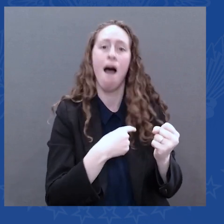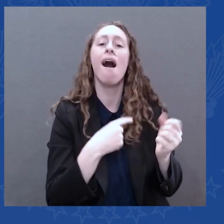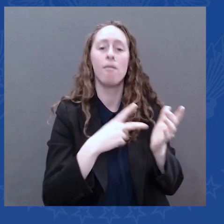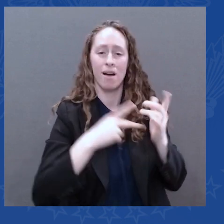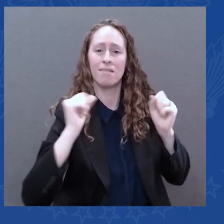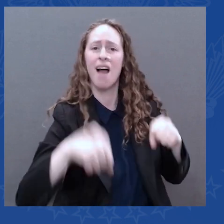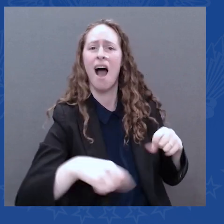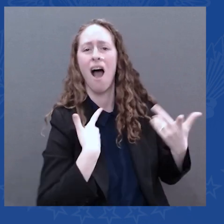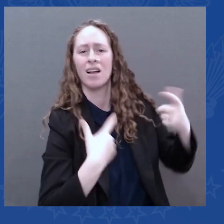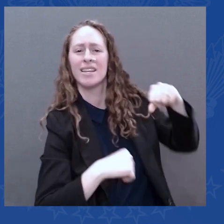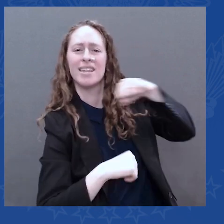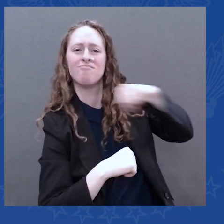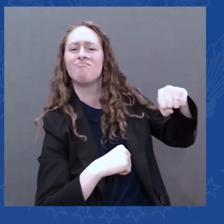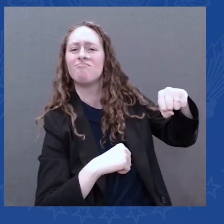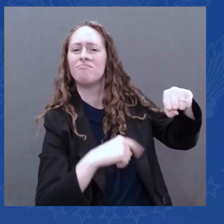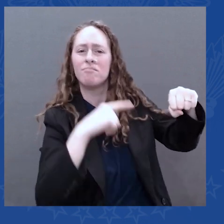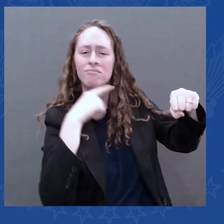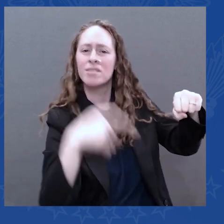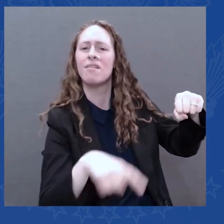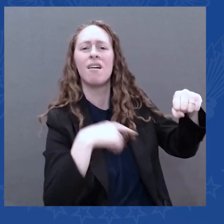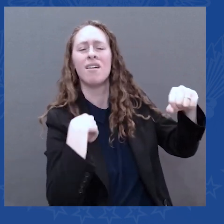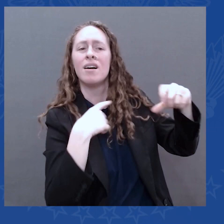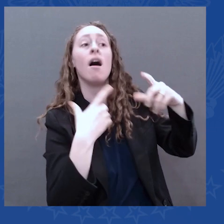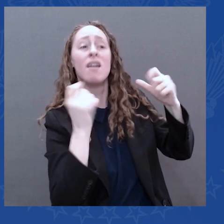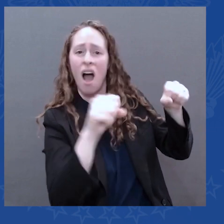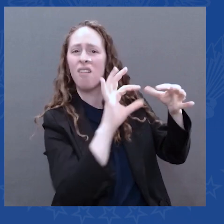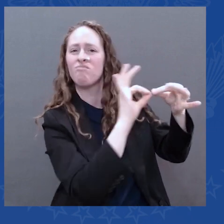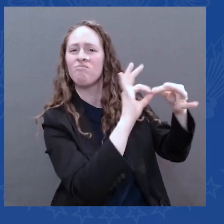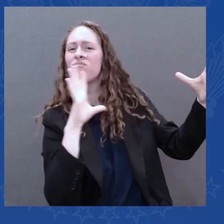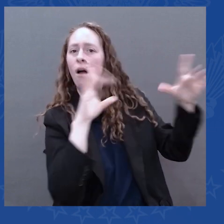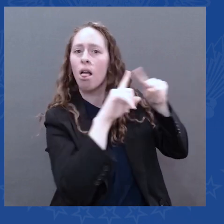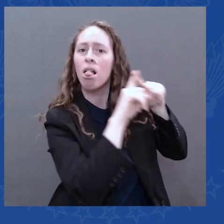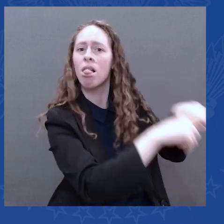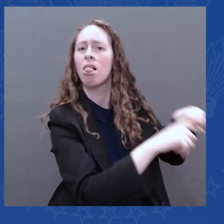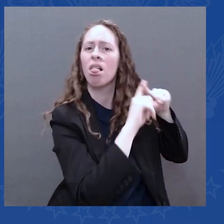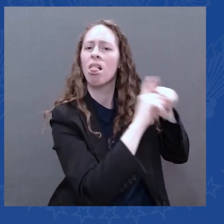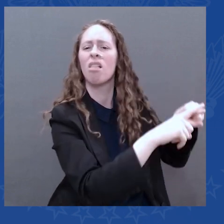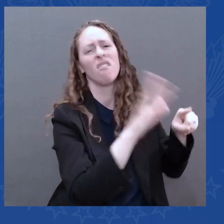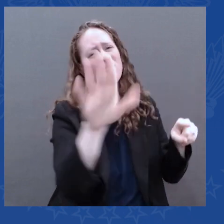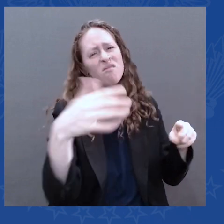As you know, we aim to reduce this dependency on Russian fossil fuels and to get rid of it.